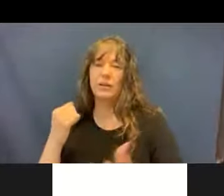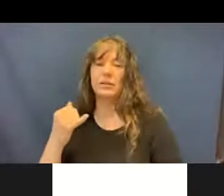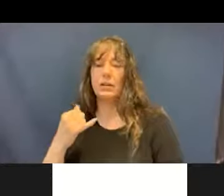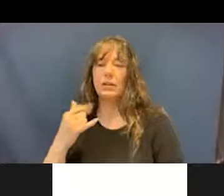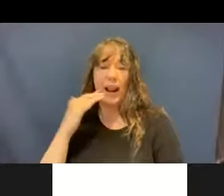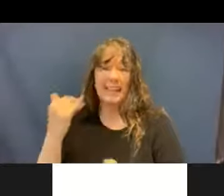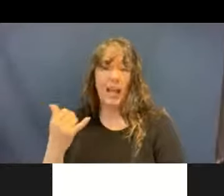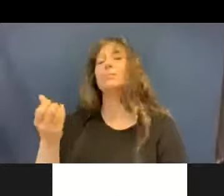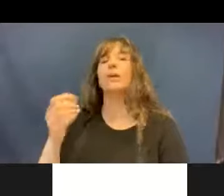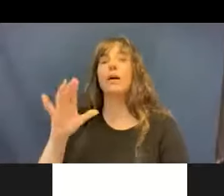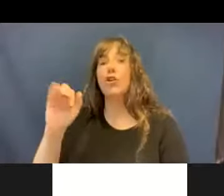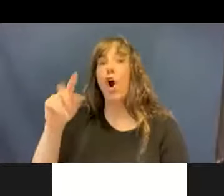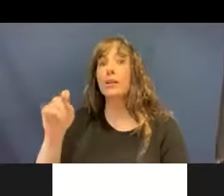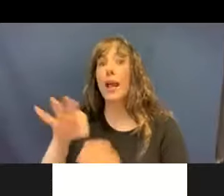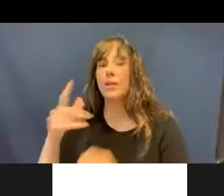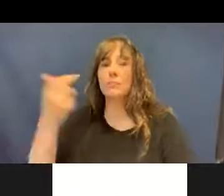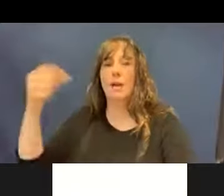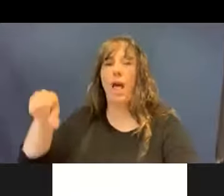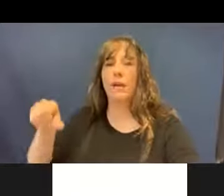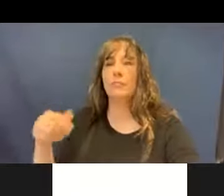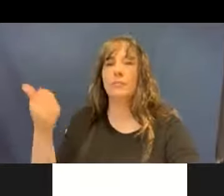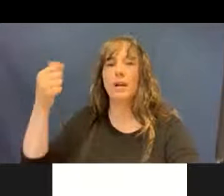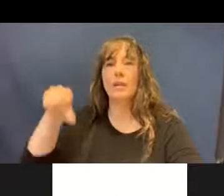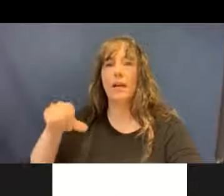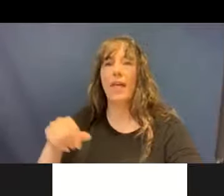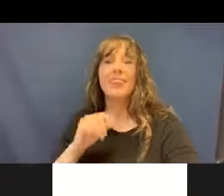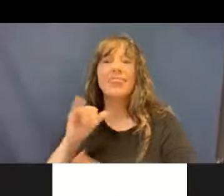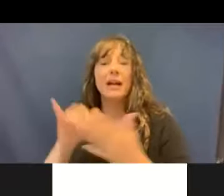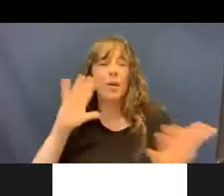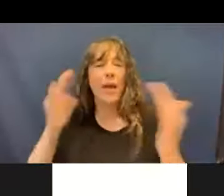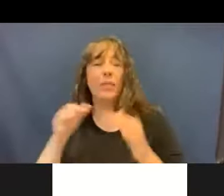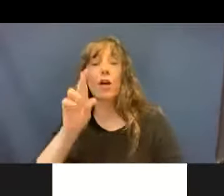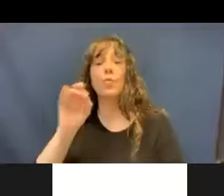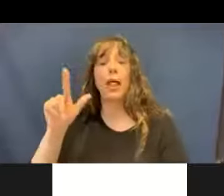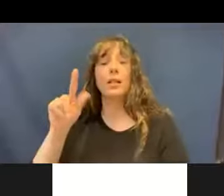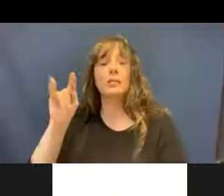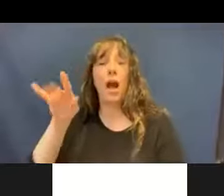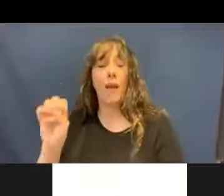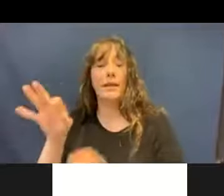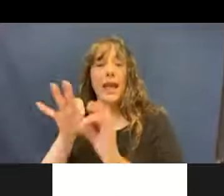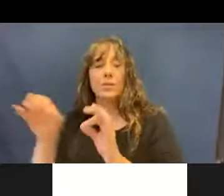captioning, which is a realtime captioner versus Zoom captioning, which is an automated